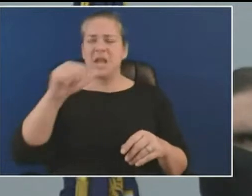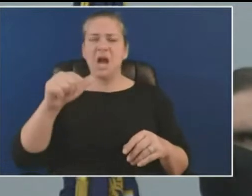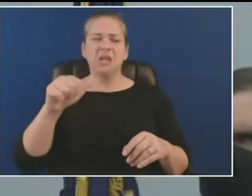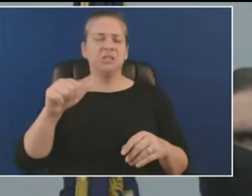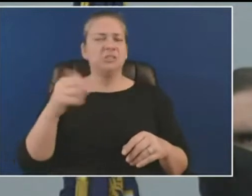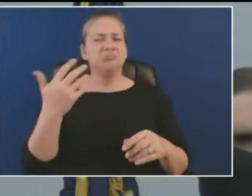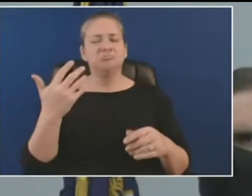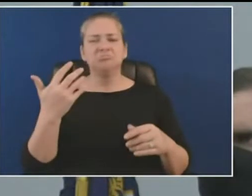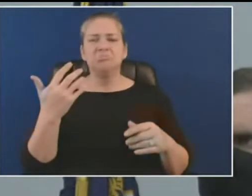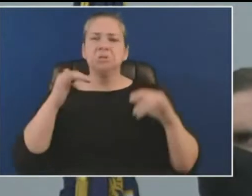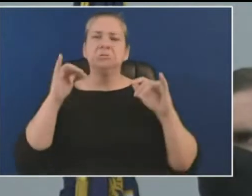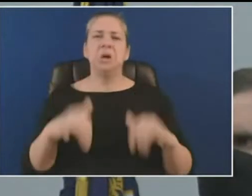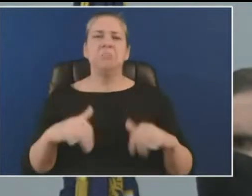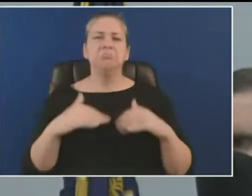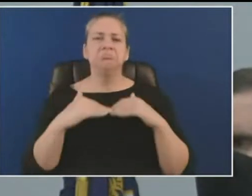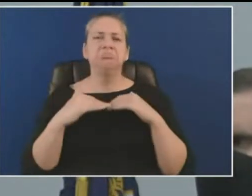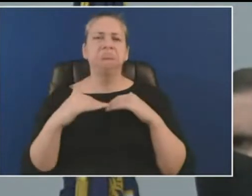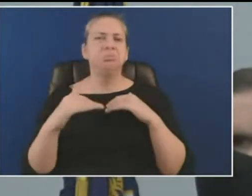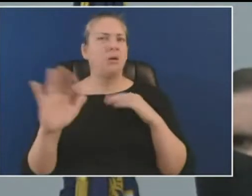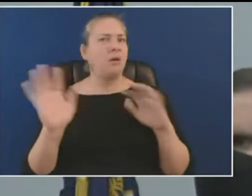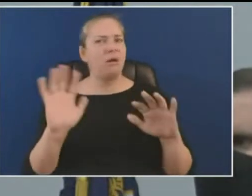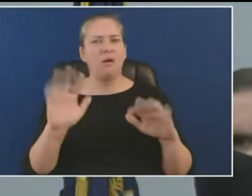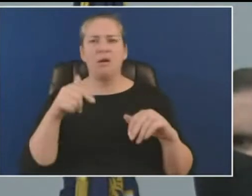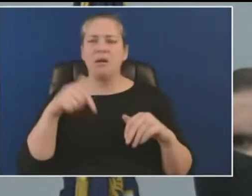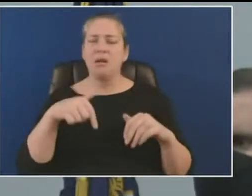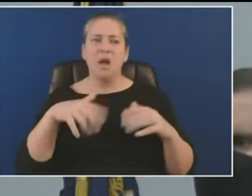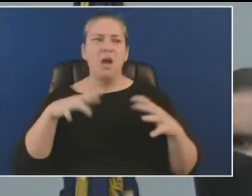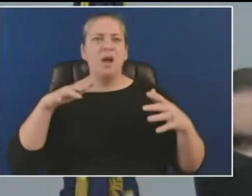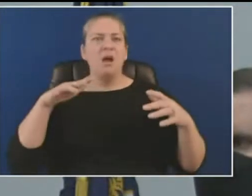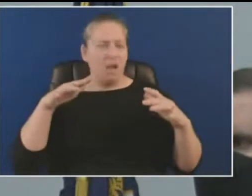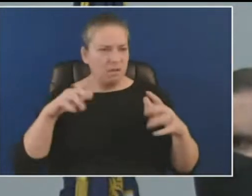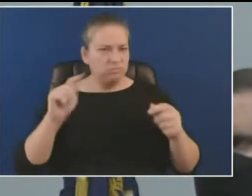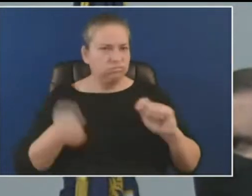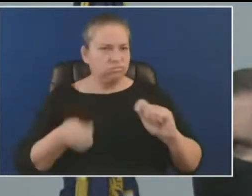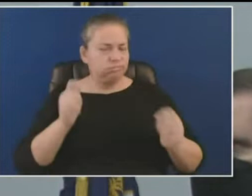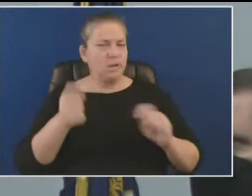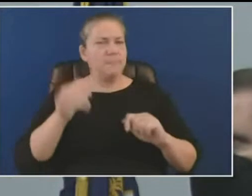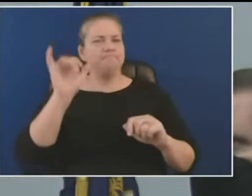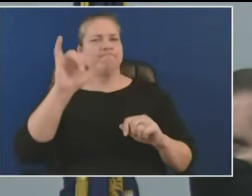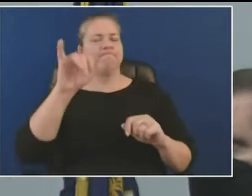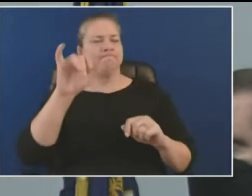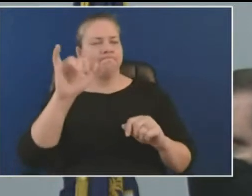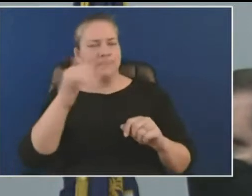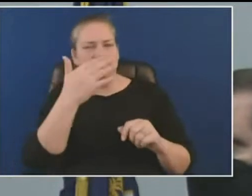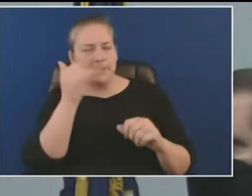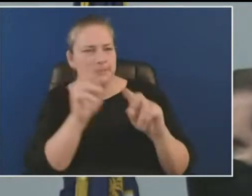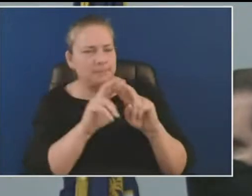It's continuing to evolve. We're getting better assessment on the ground for multiple communities